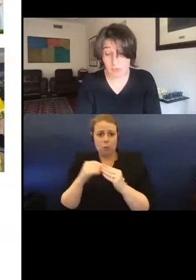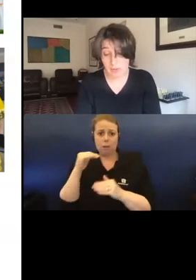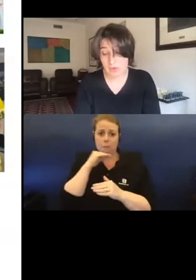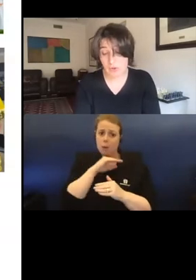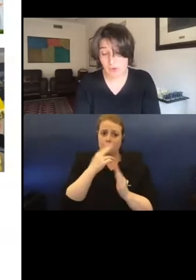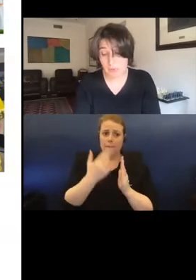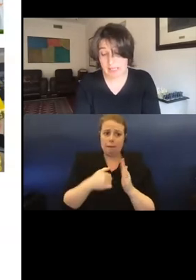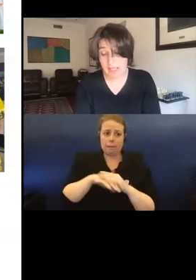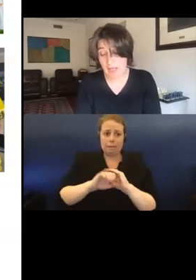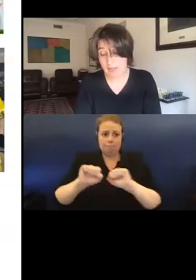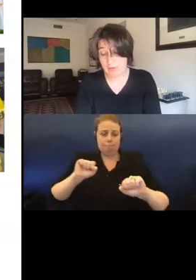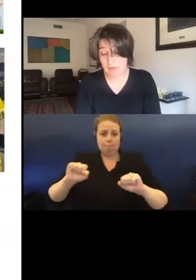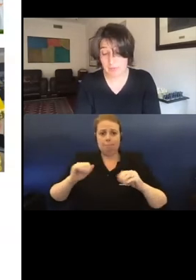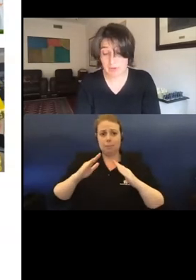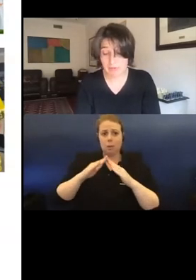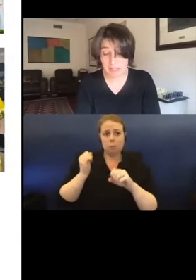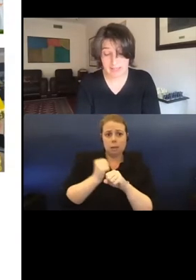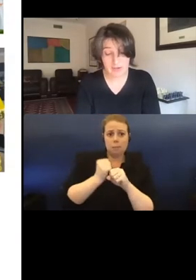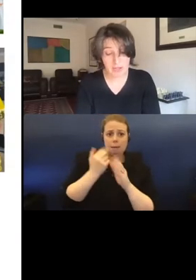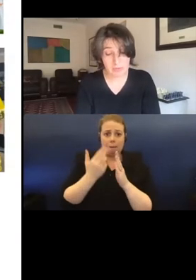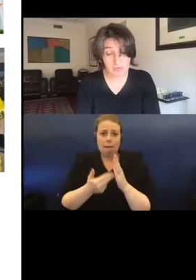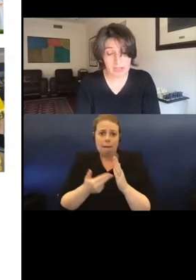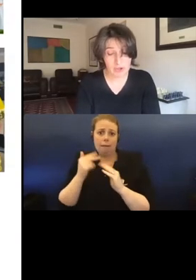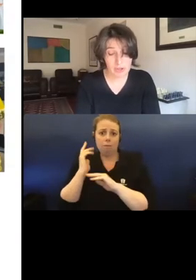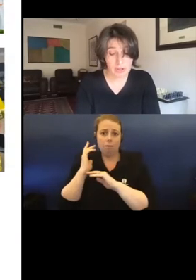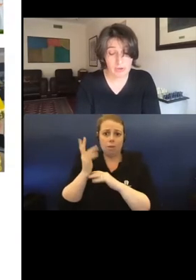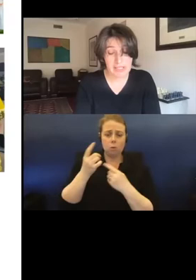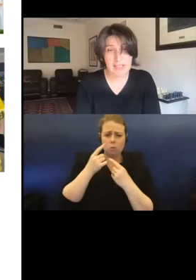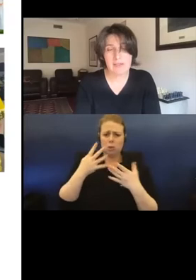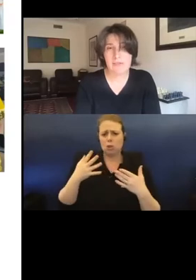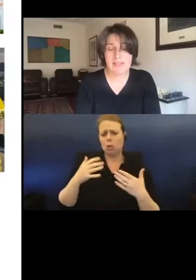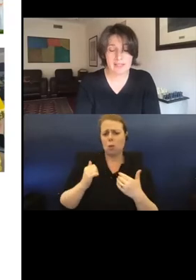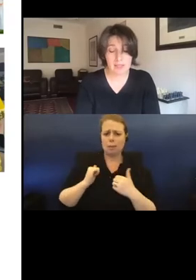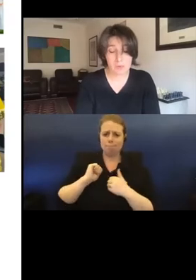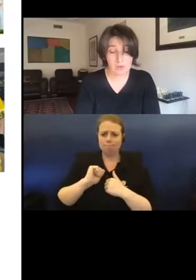studios making art and films revealing their incredible rich unique and fascinating worlds